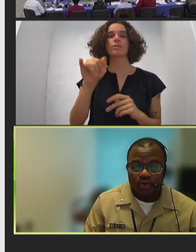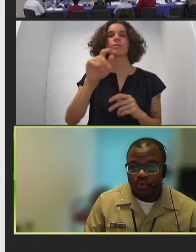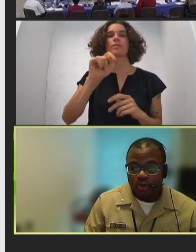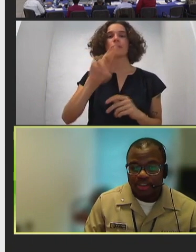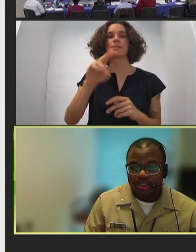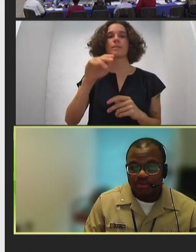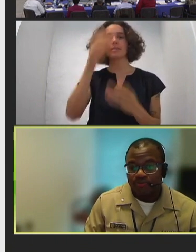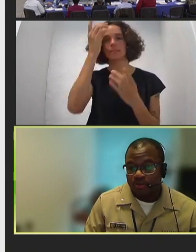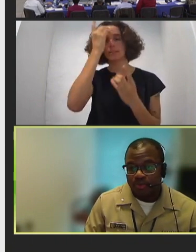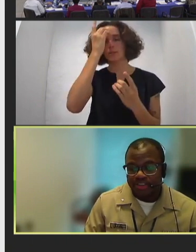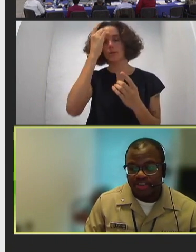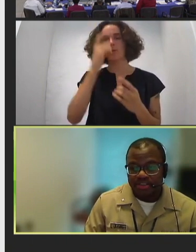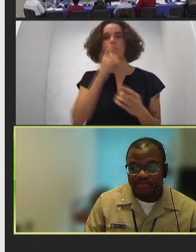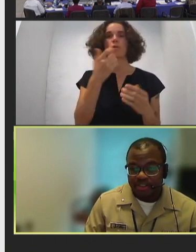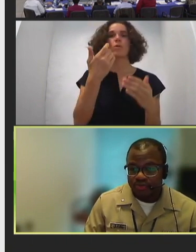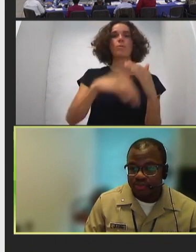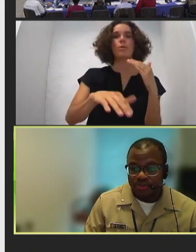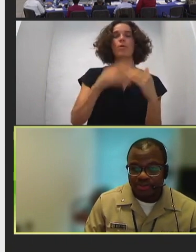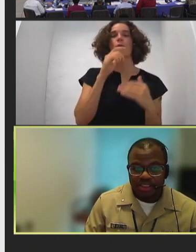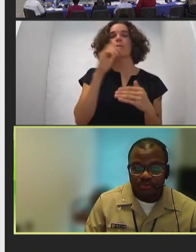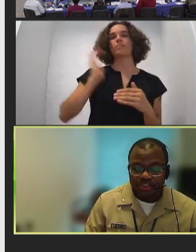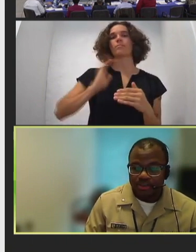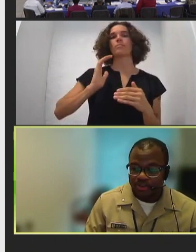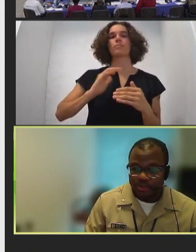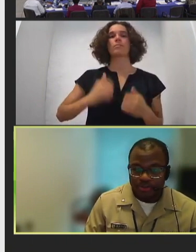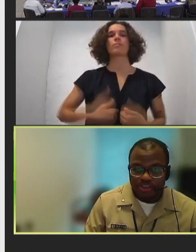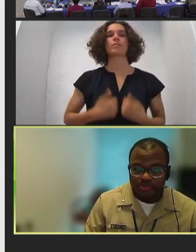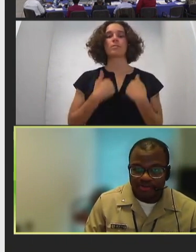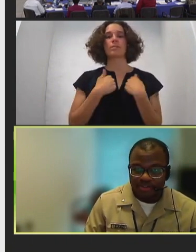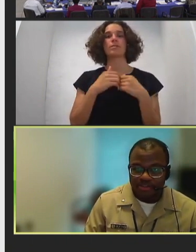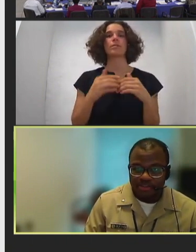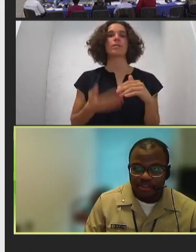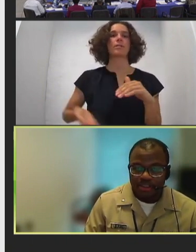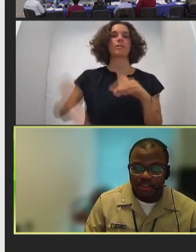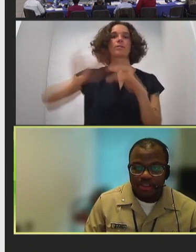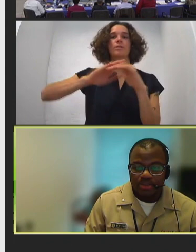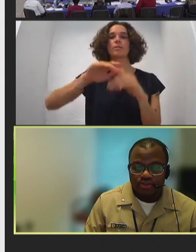born in or former residents of countries with increased tuberculosis prevalence due to some